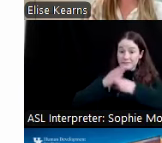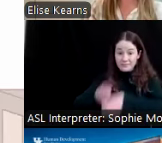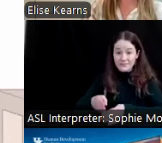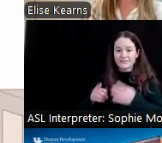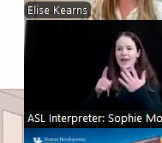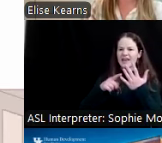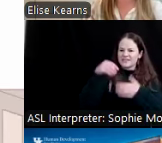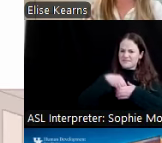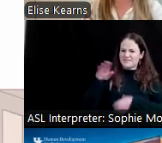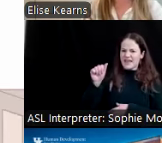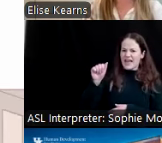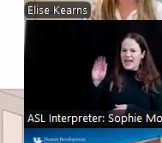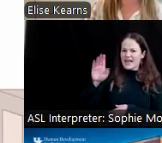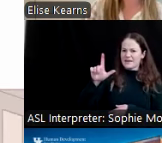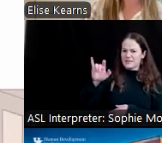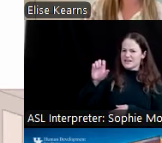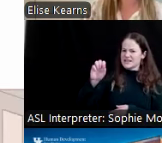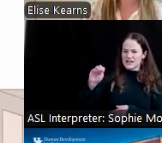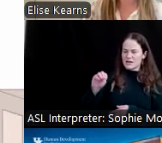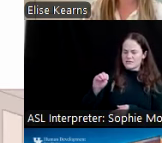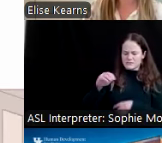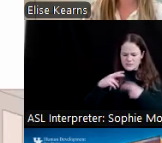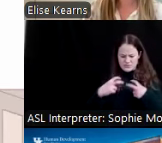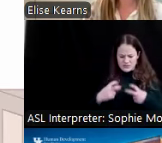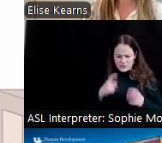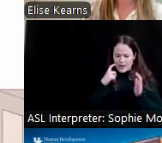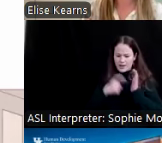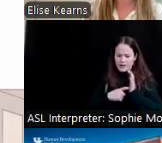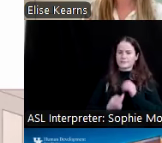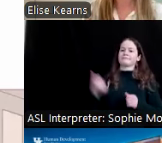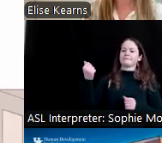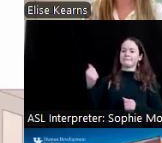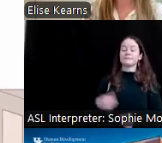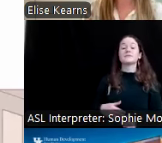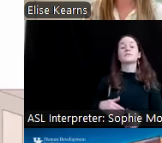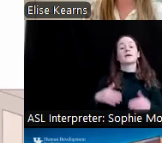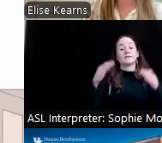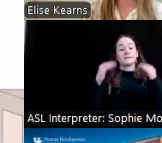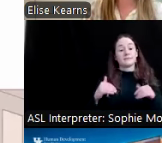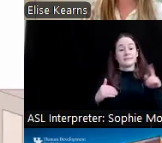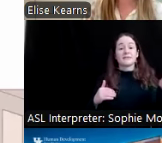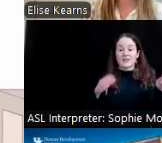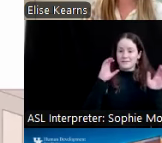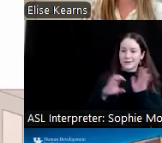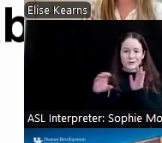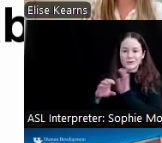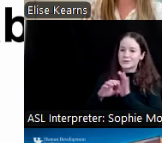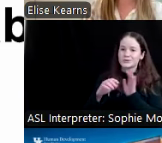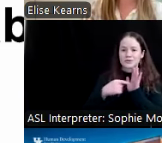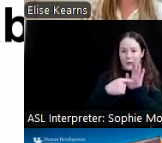Okay. So, here's just some um pictures uh reiterating what I just said.